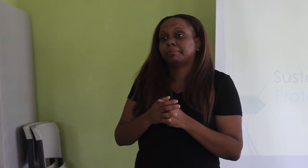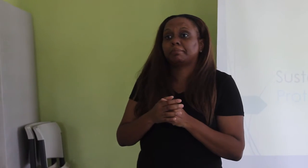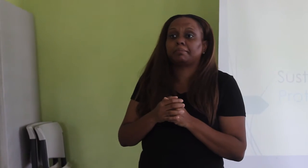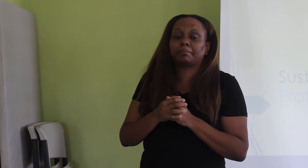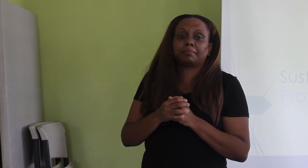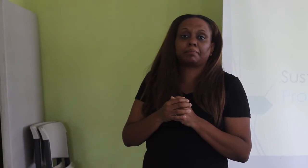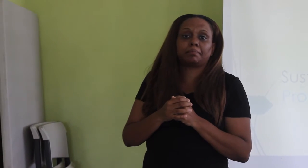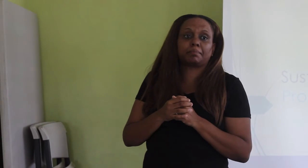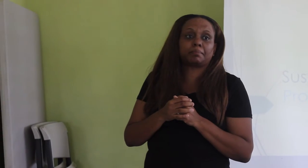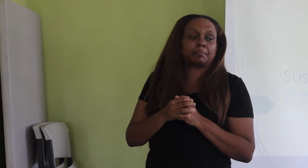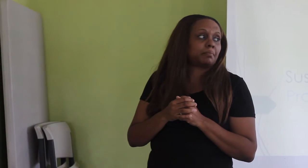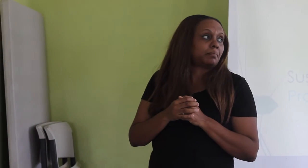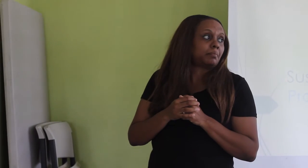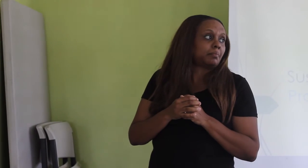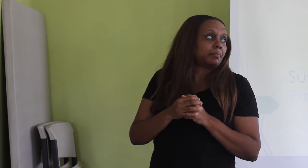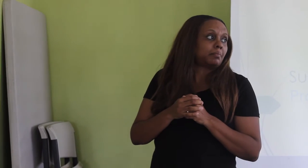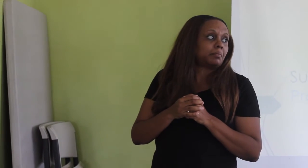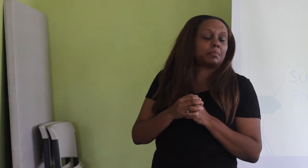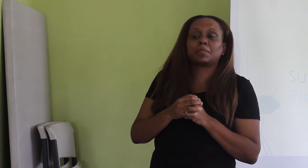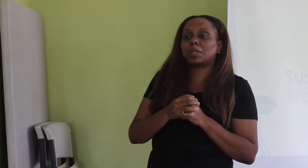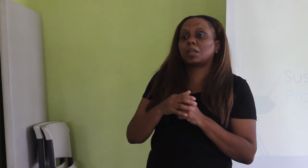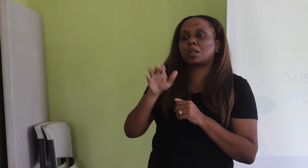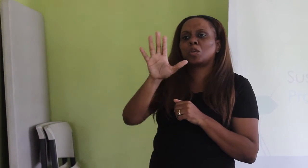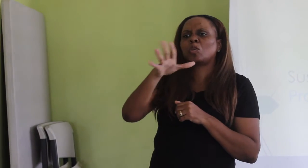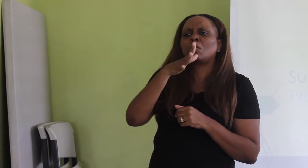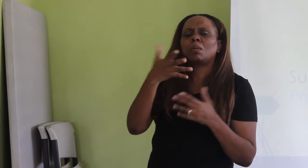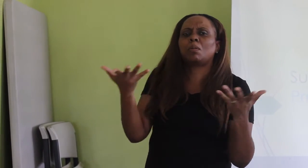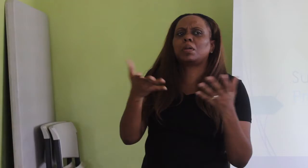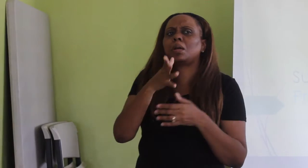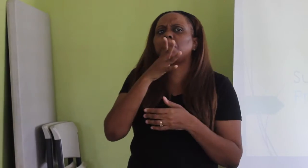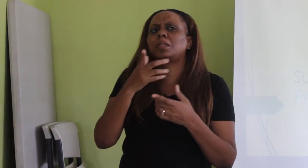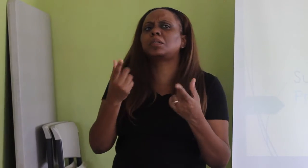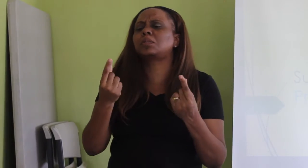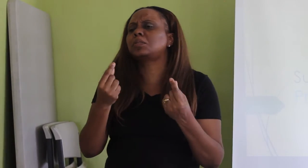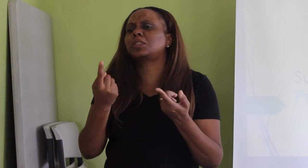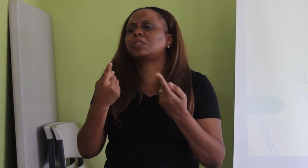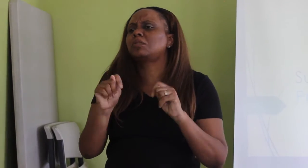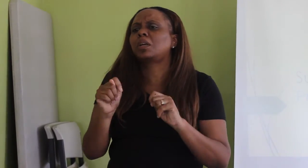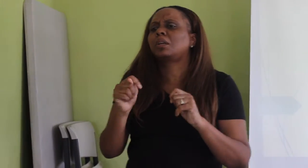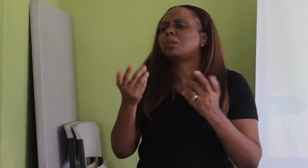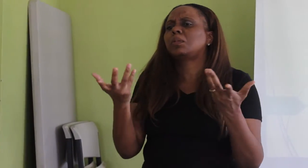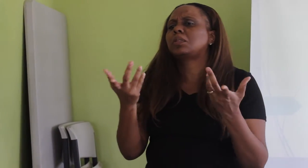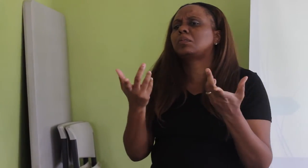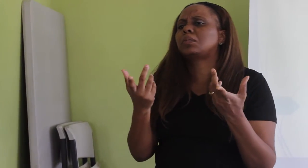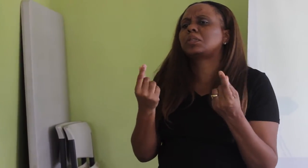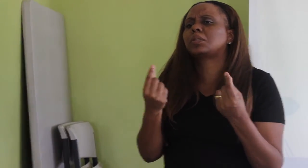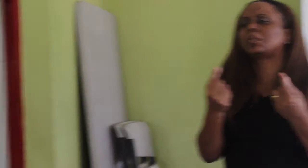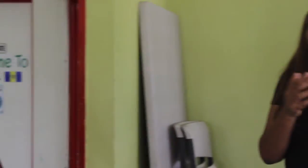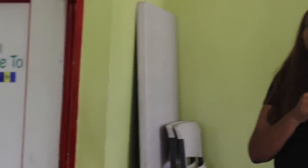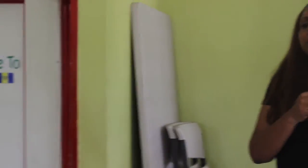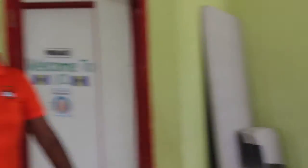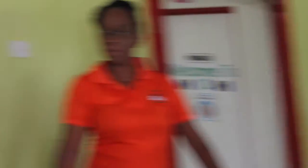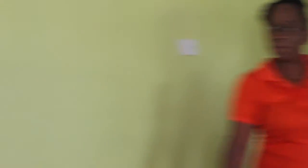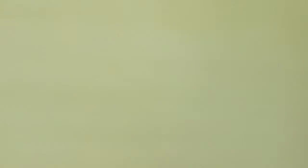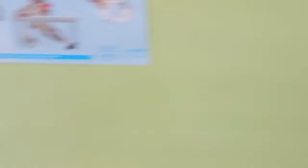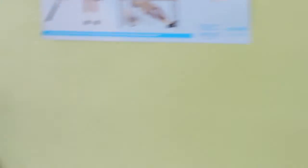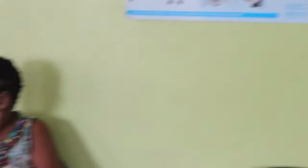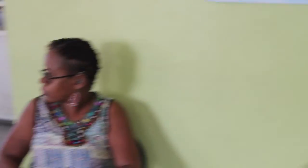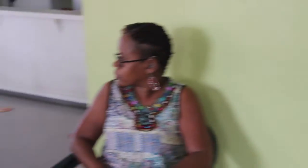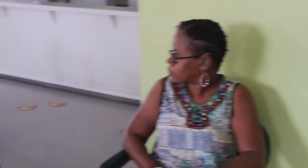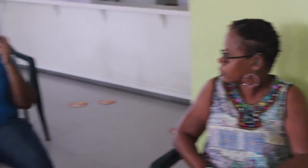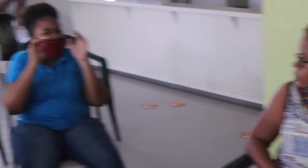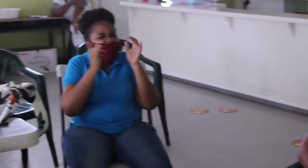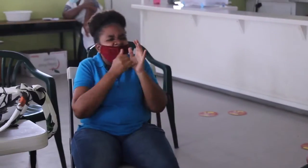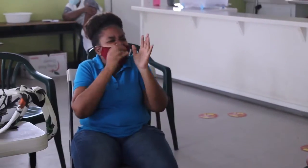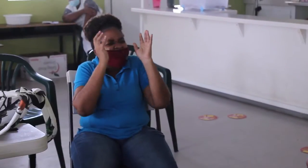did she try choosing anything